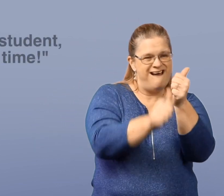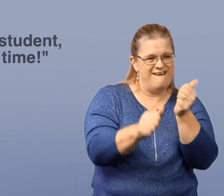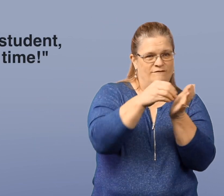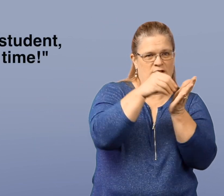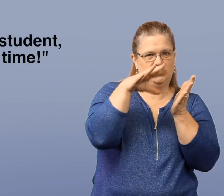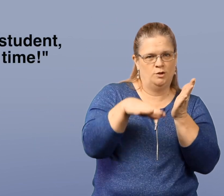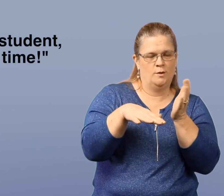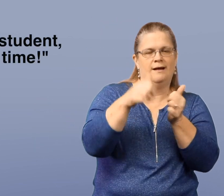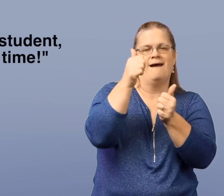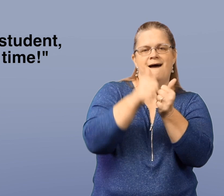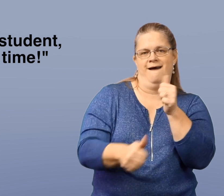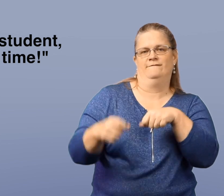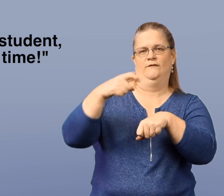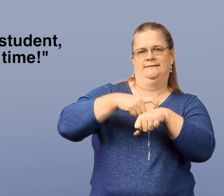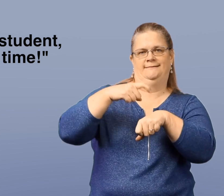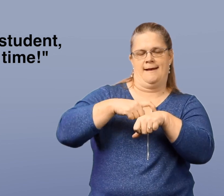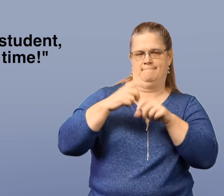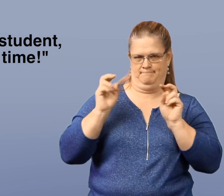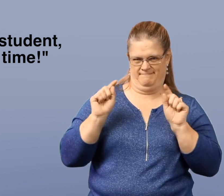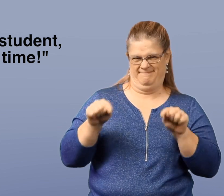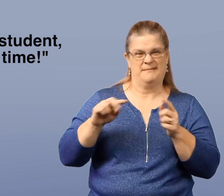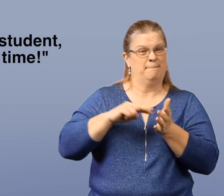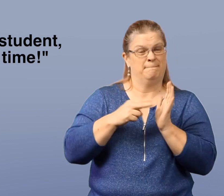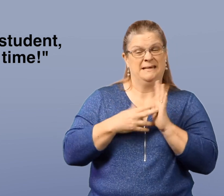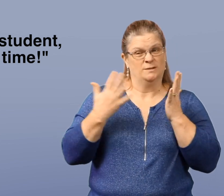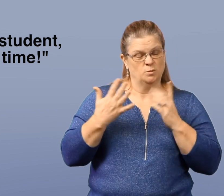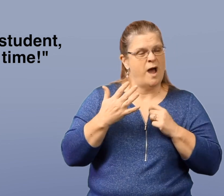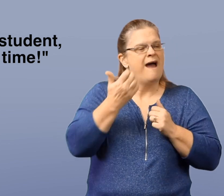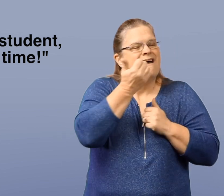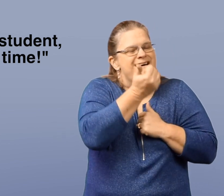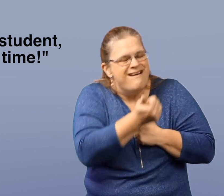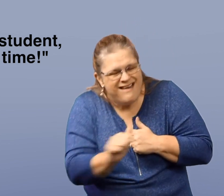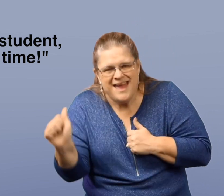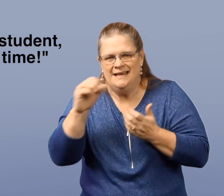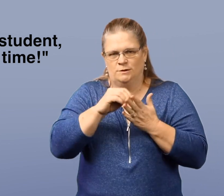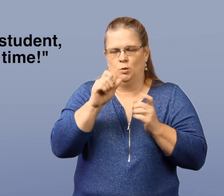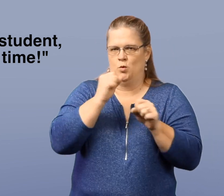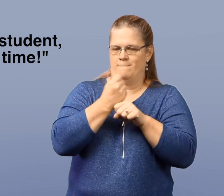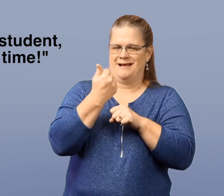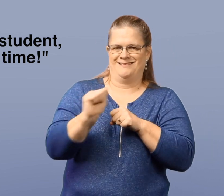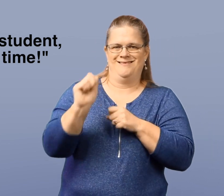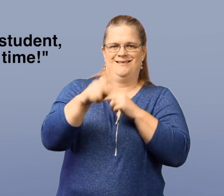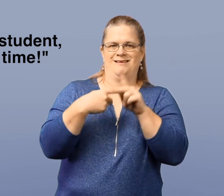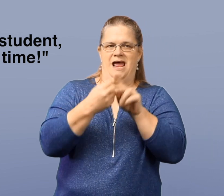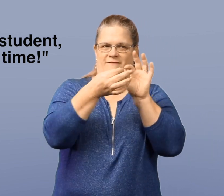Every student, every time. Which means any student that makes any type